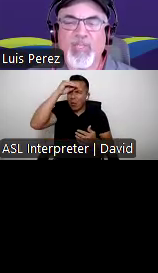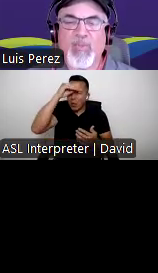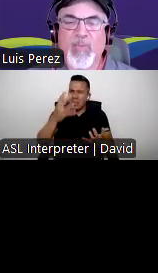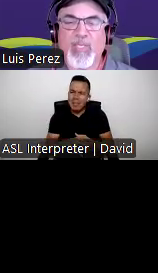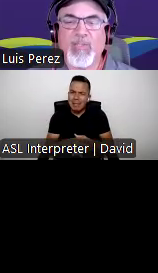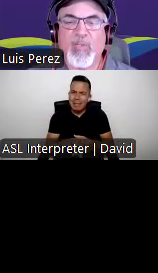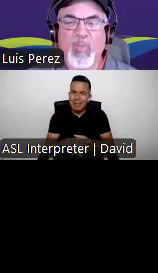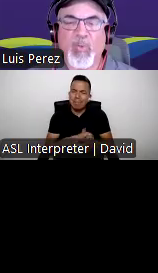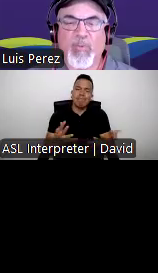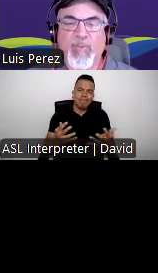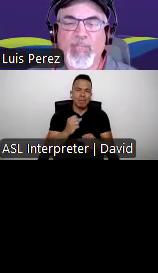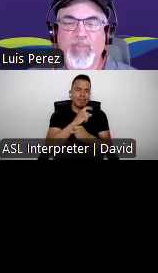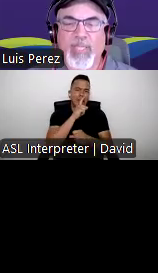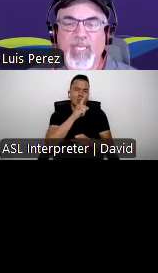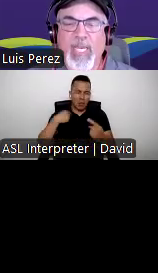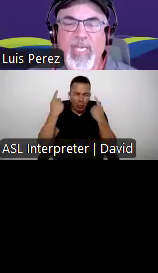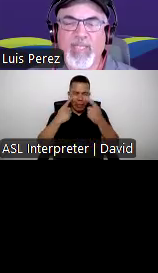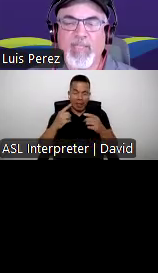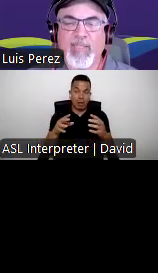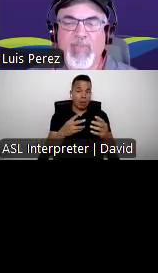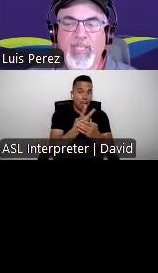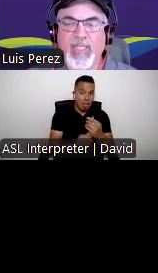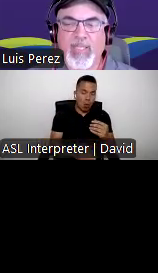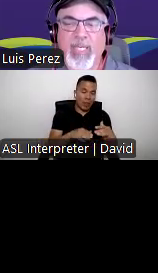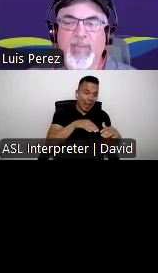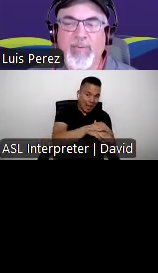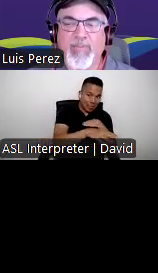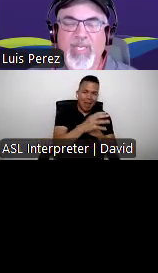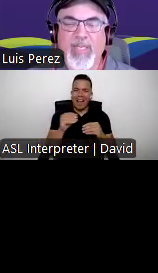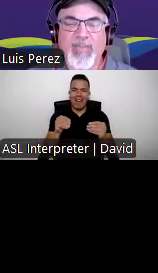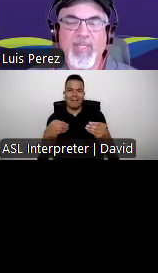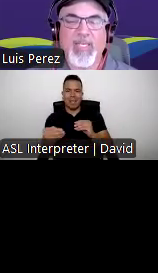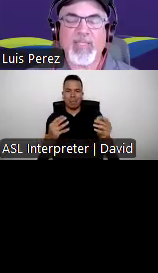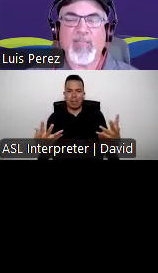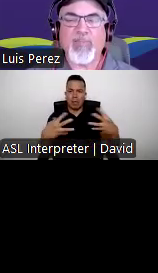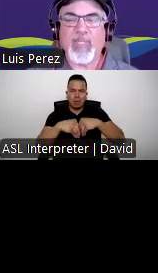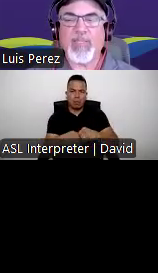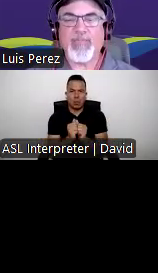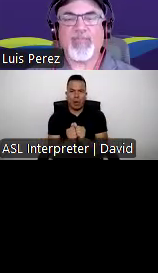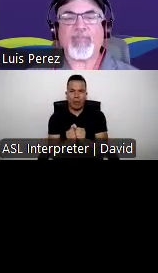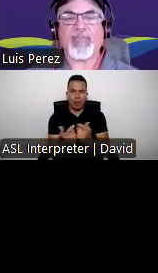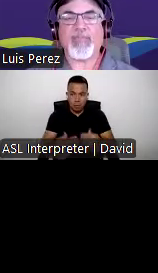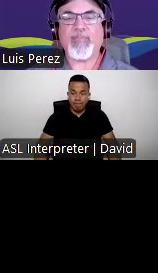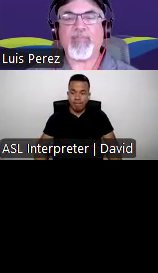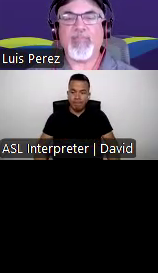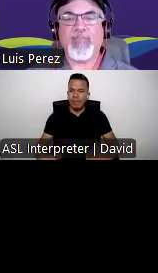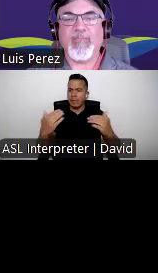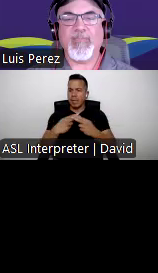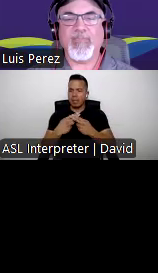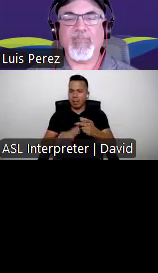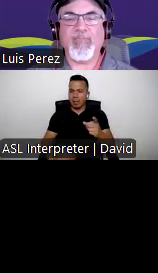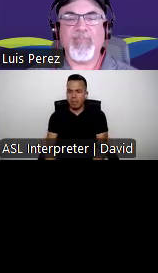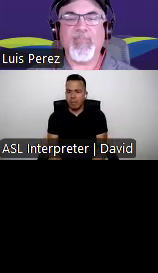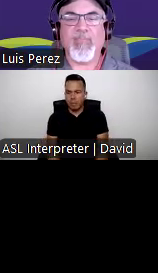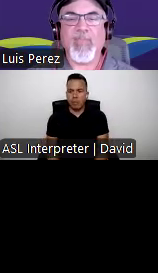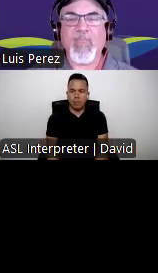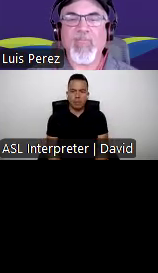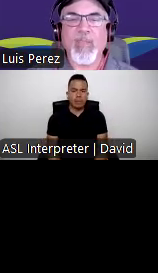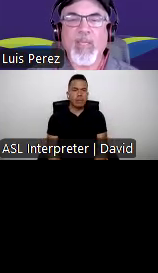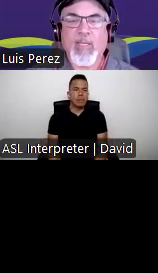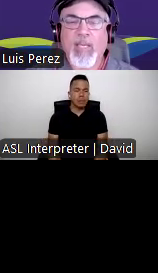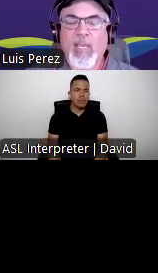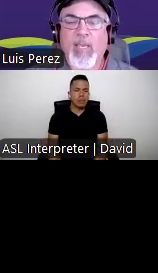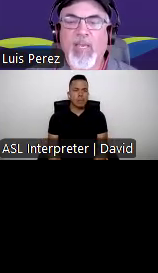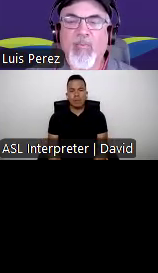make sure that we consider both flexibility and accessibility together. Next slide, please. And